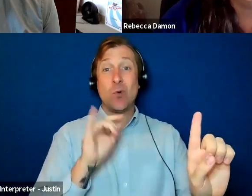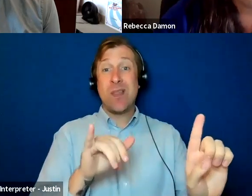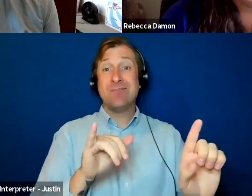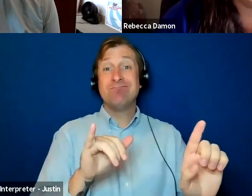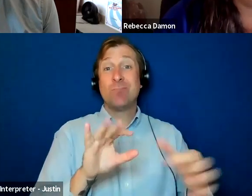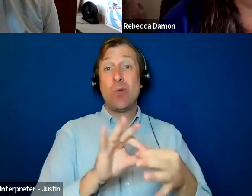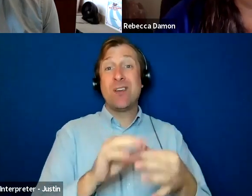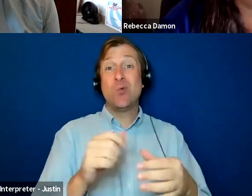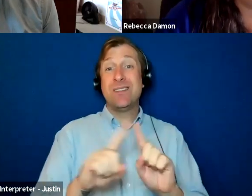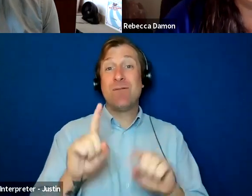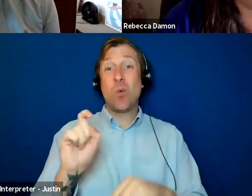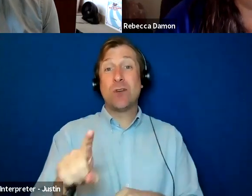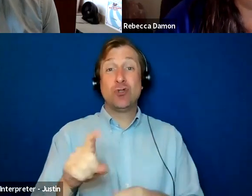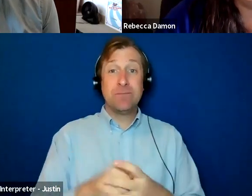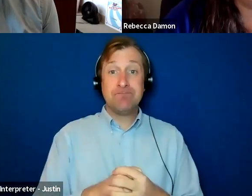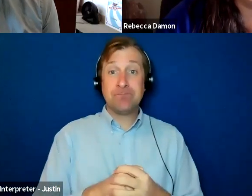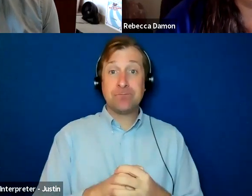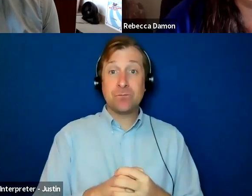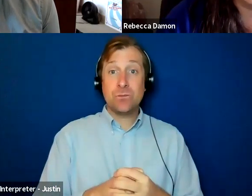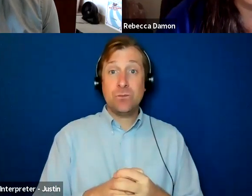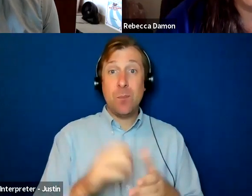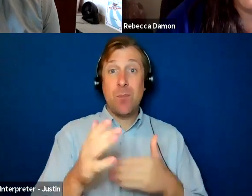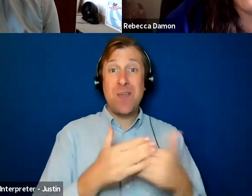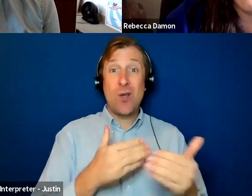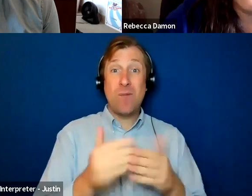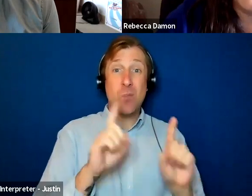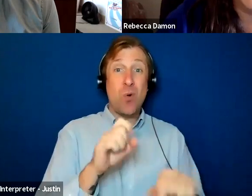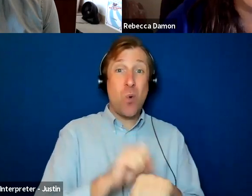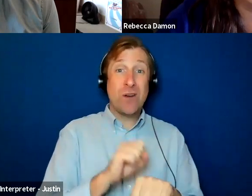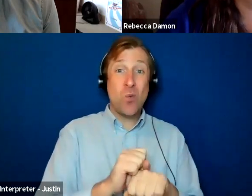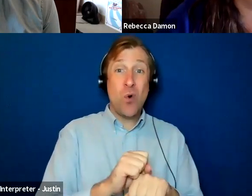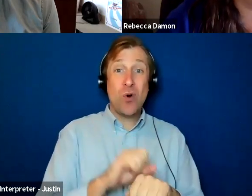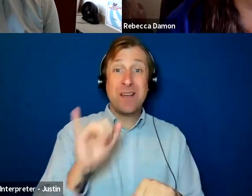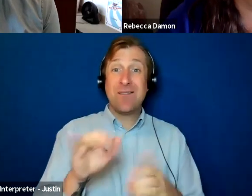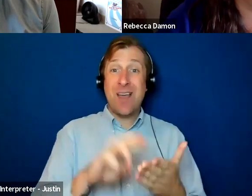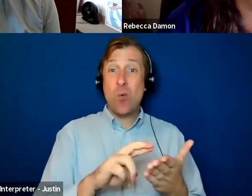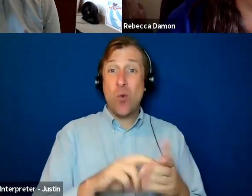about, you know, being comfortable going to work because of the protocols, but having concerns about